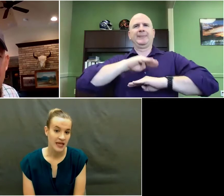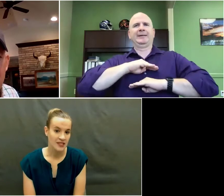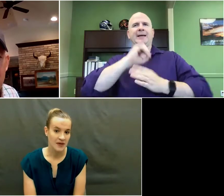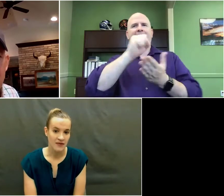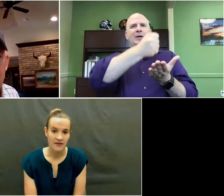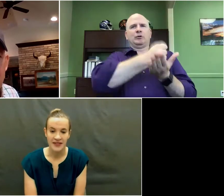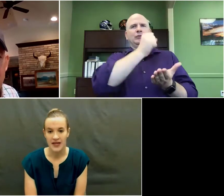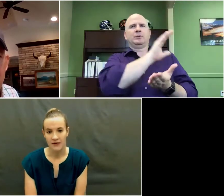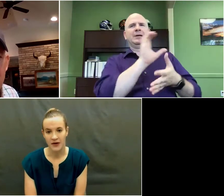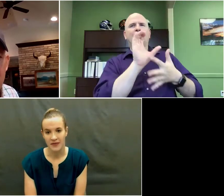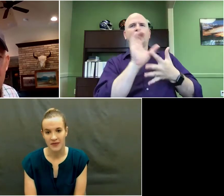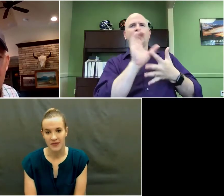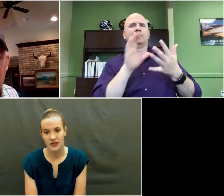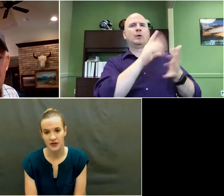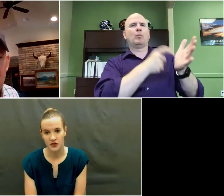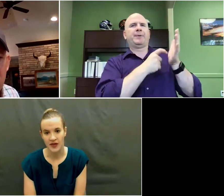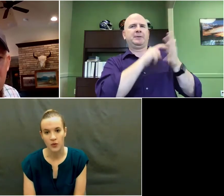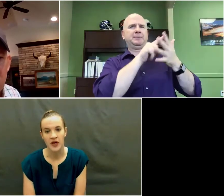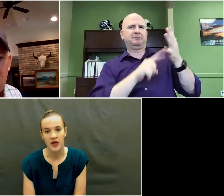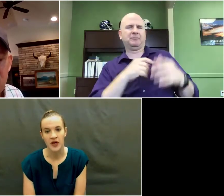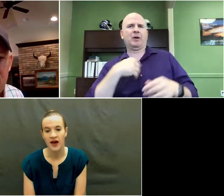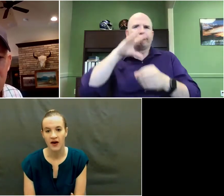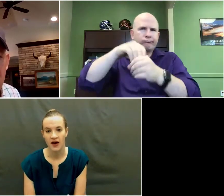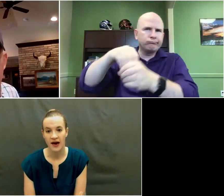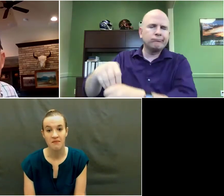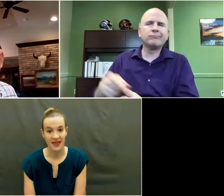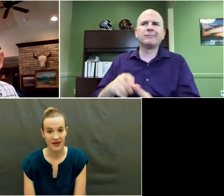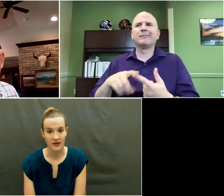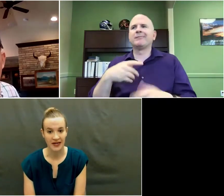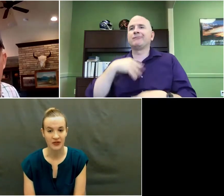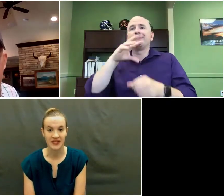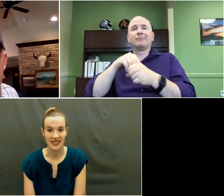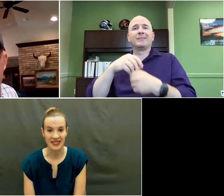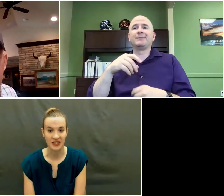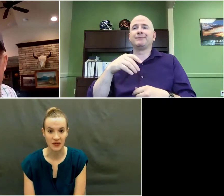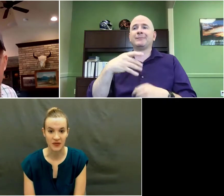able to be involved in several committees to ensure that we met the credentials needed to